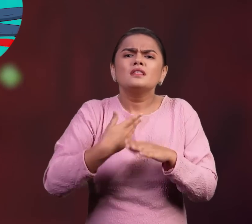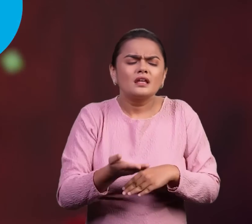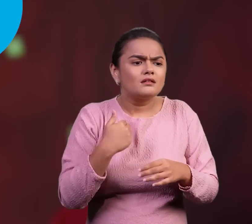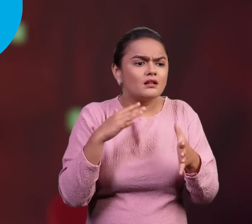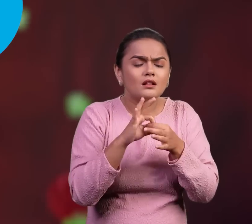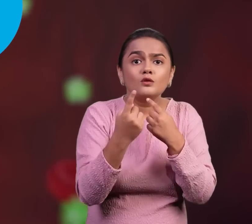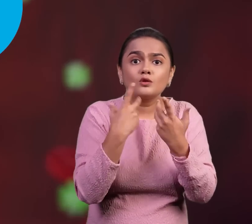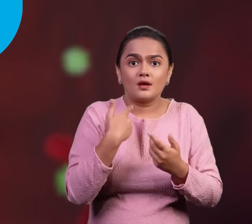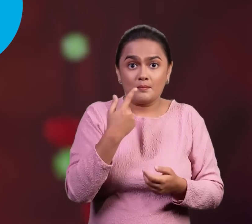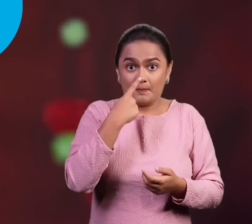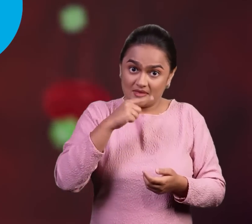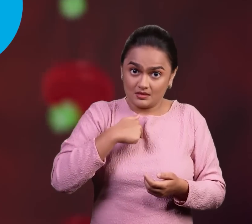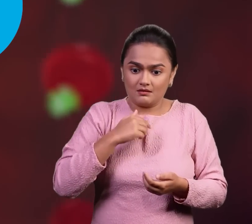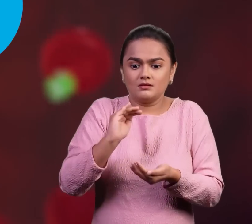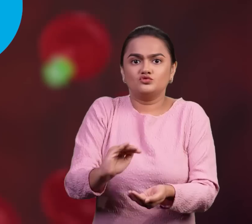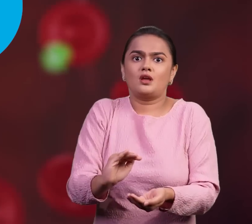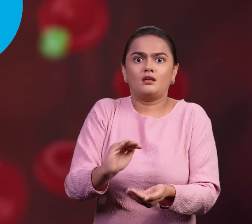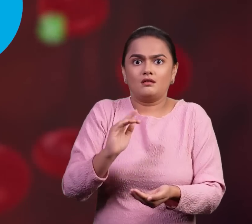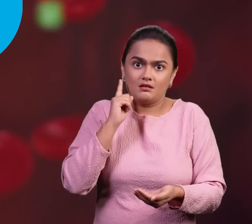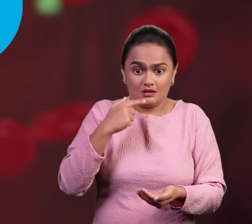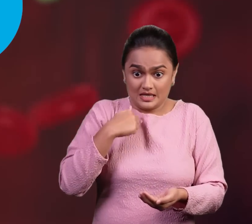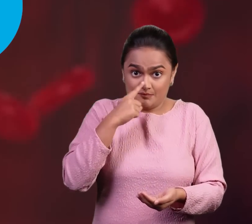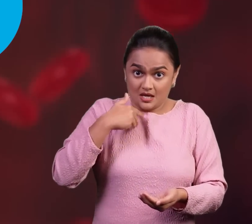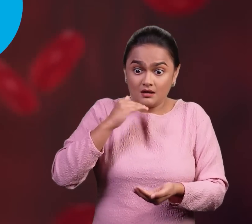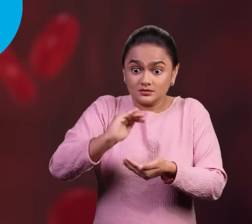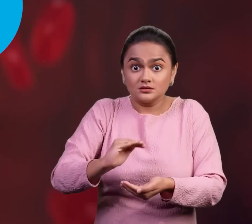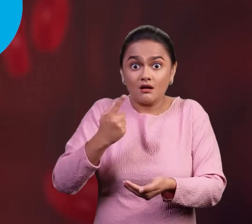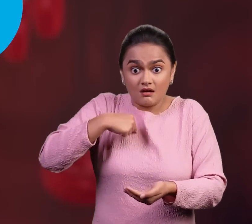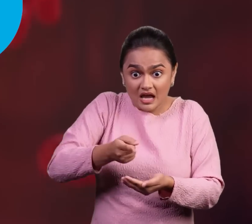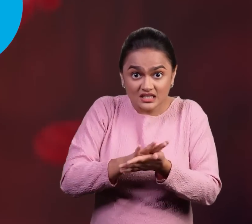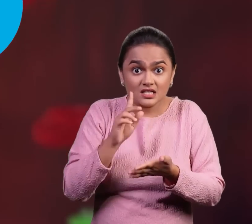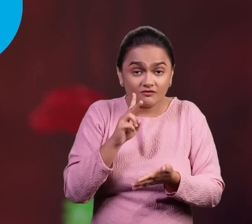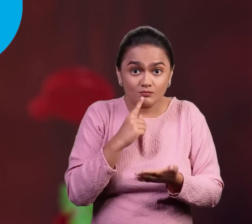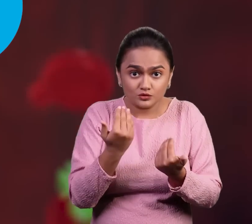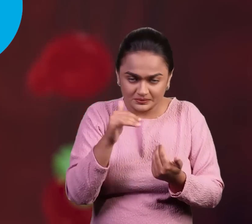Now, let's talk about how a child can contract HIV from its mother.